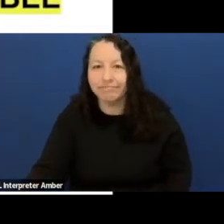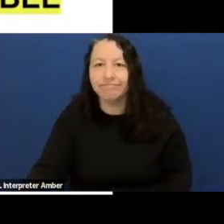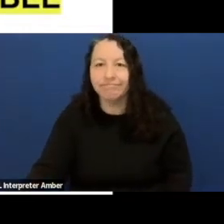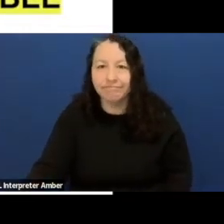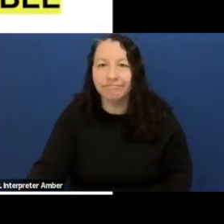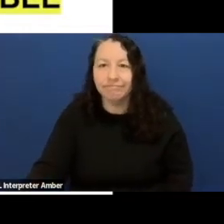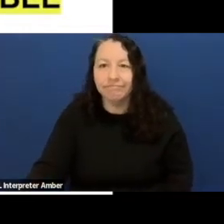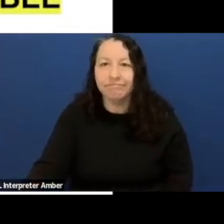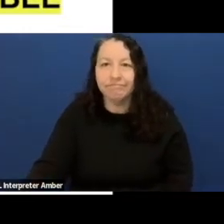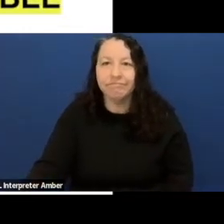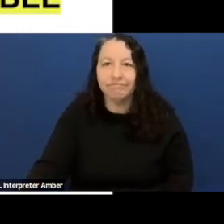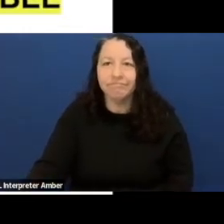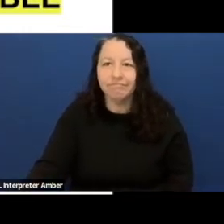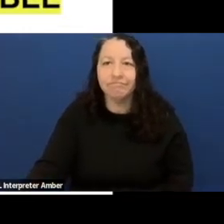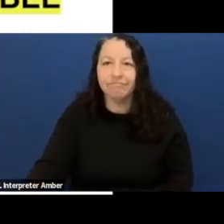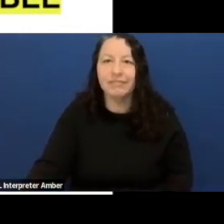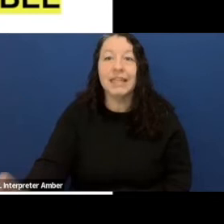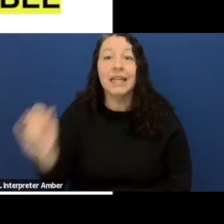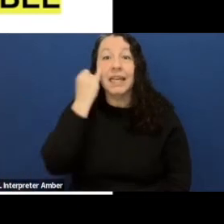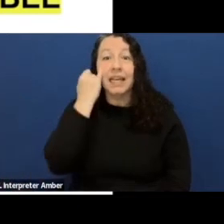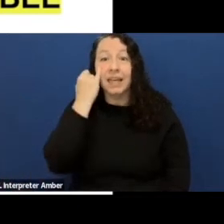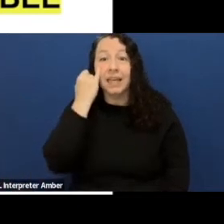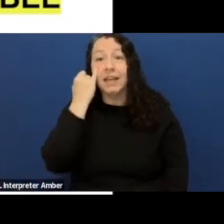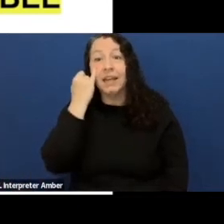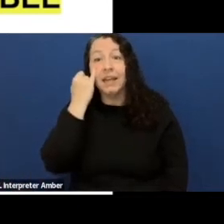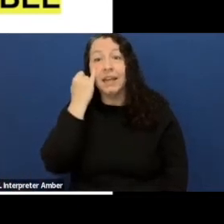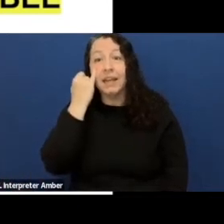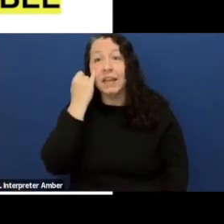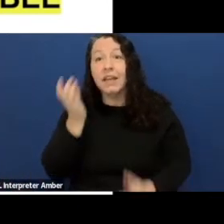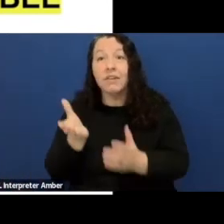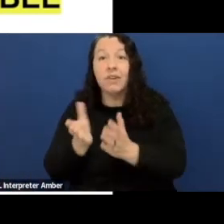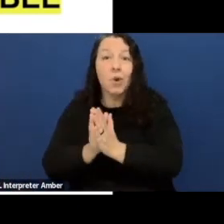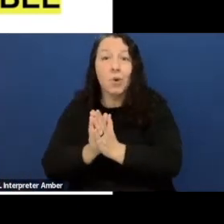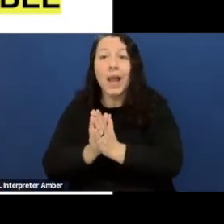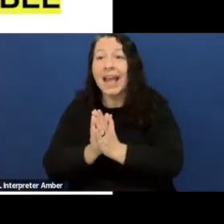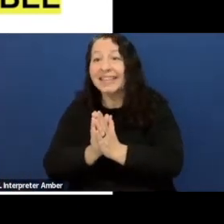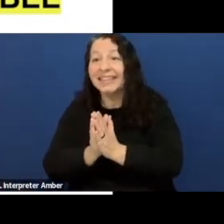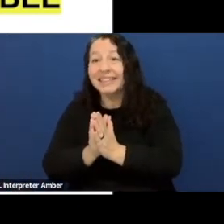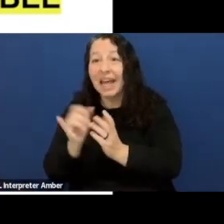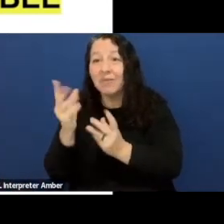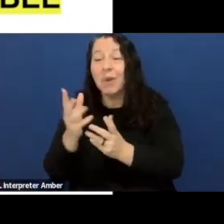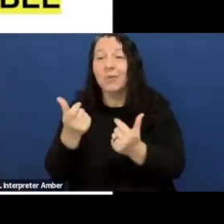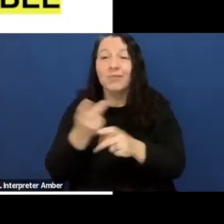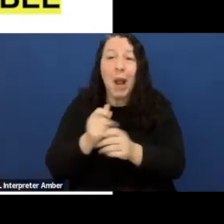the chat. And it's right there. It will be in the chat or in the q&a. If you request